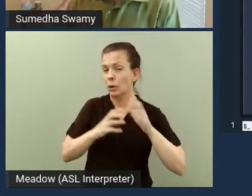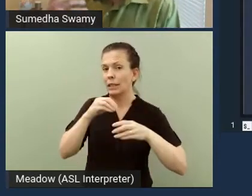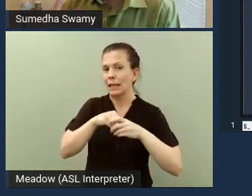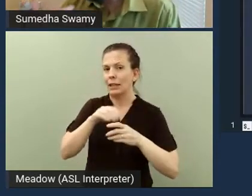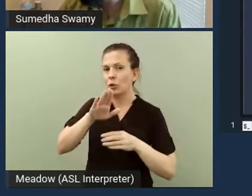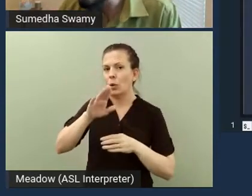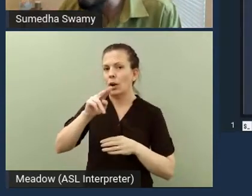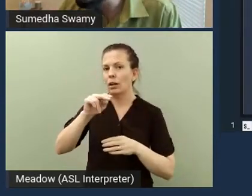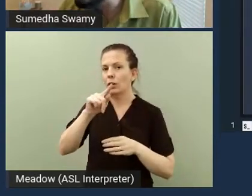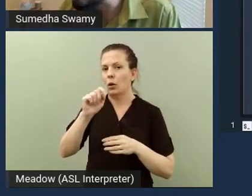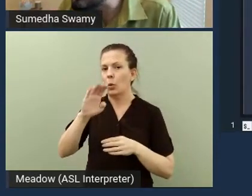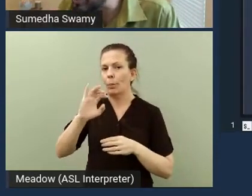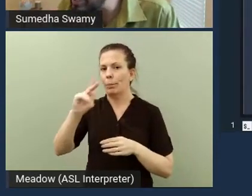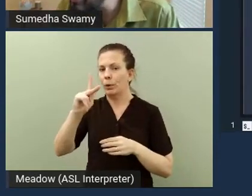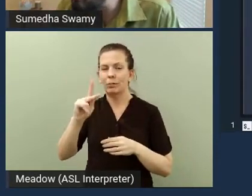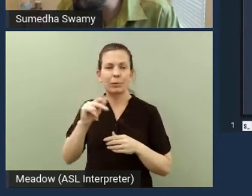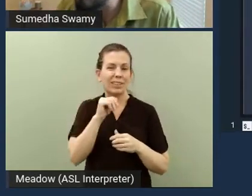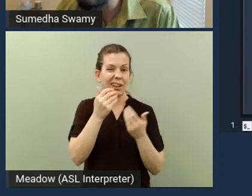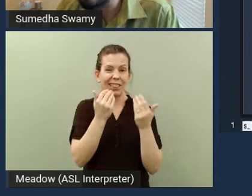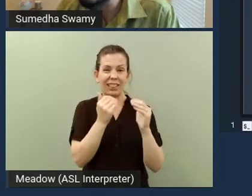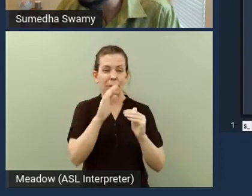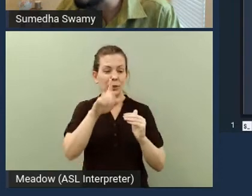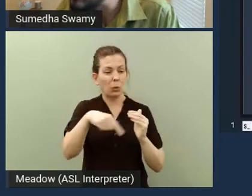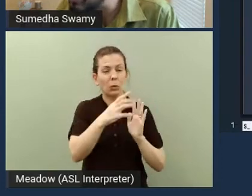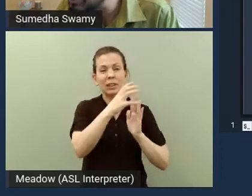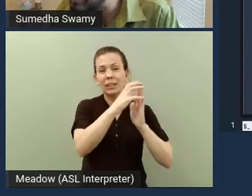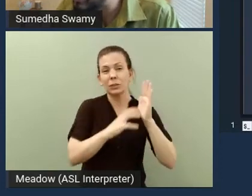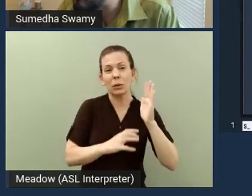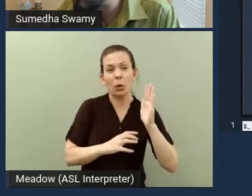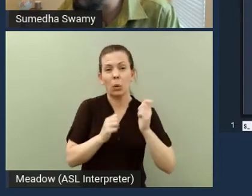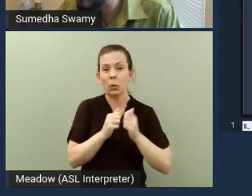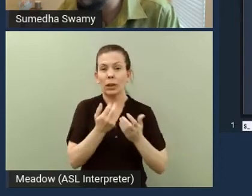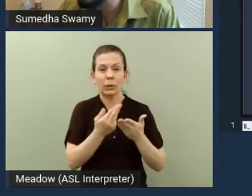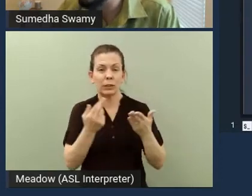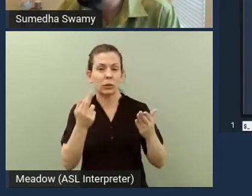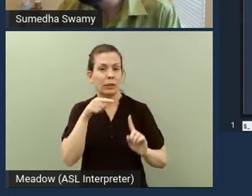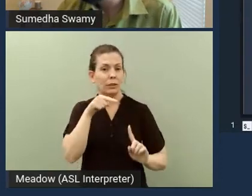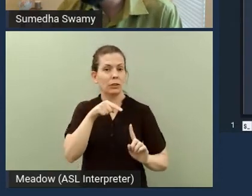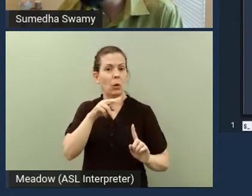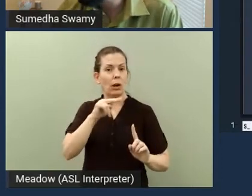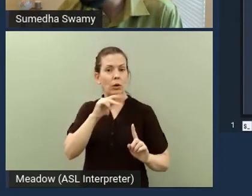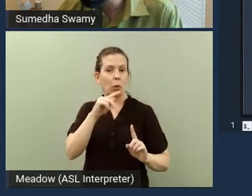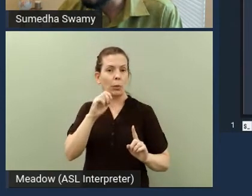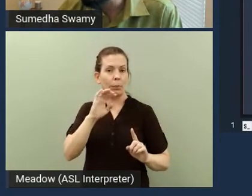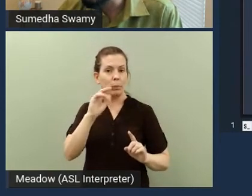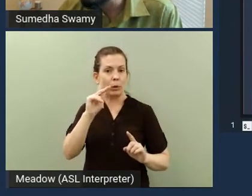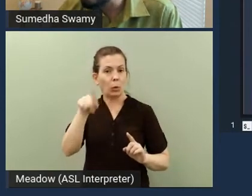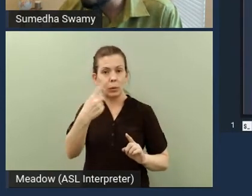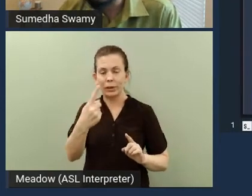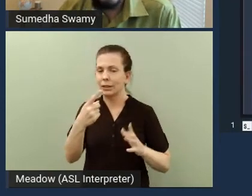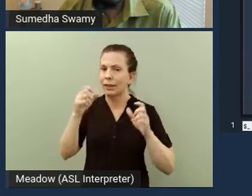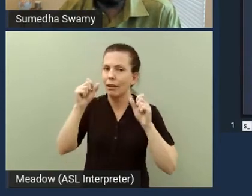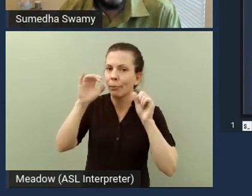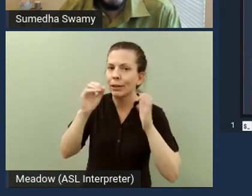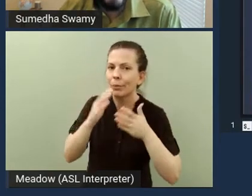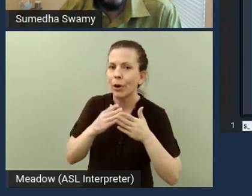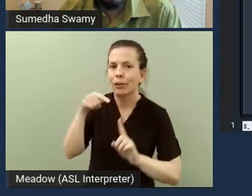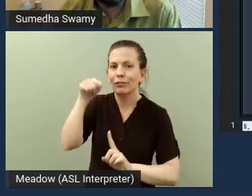but you're not limited to just running code with the resources that your notebook has, right? The amazing part about being a part of SageMaker